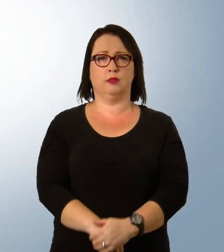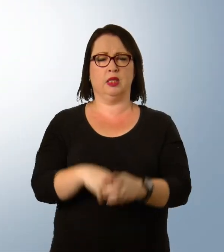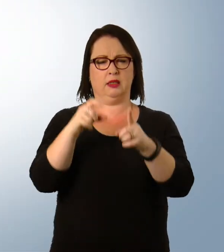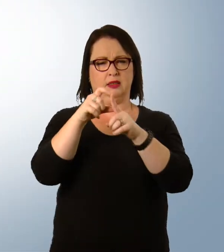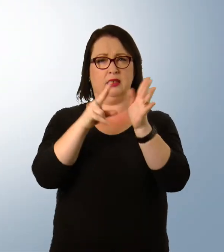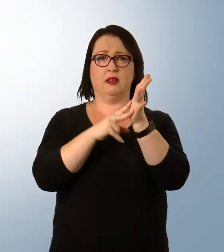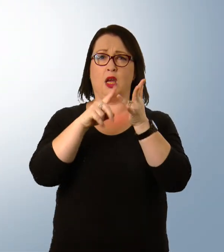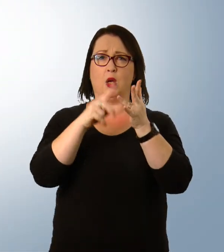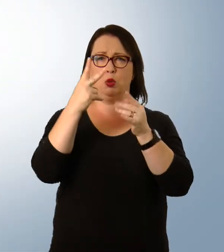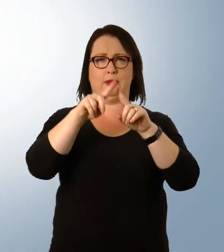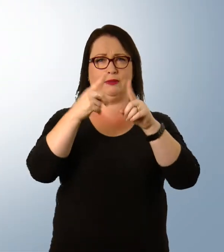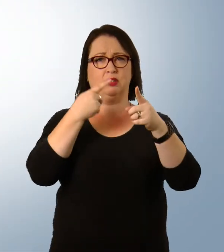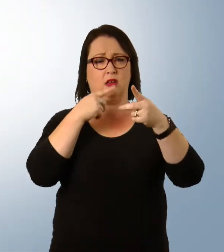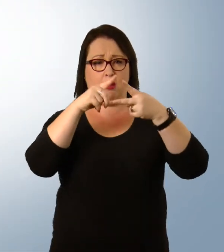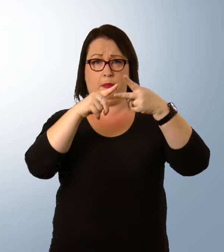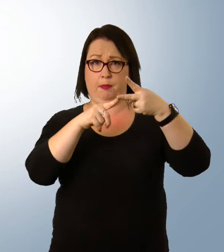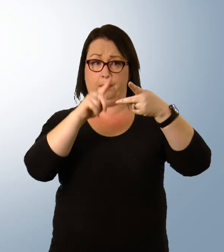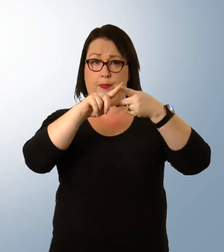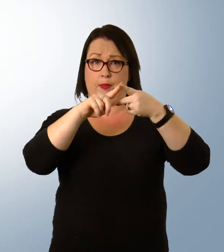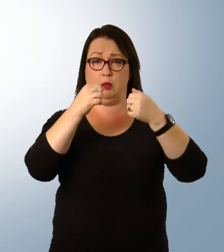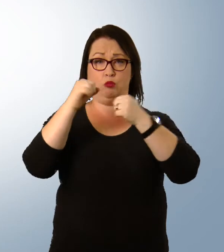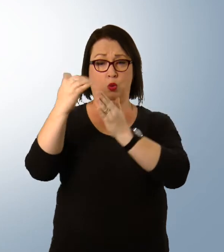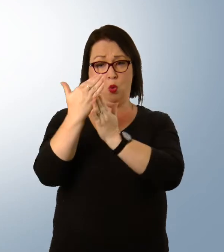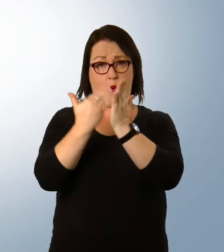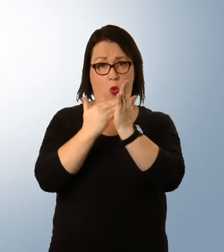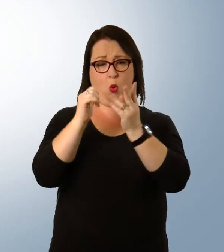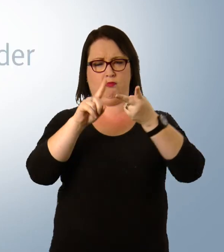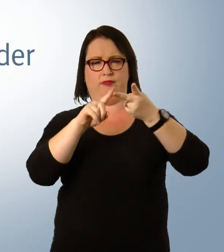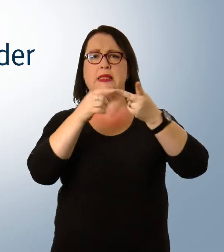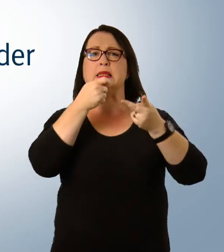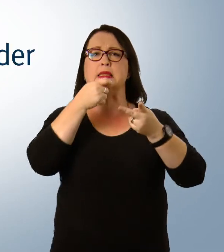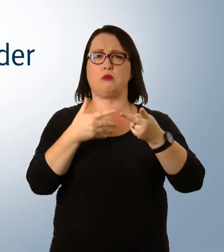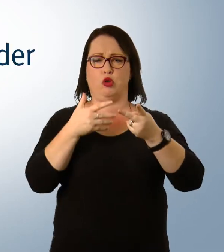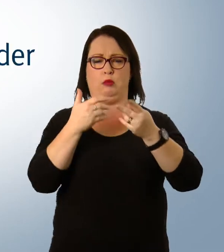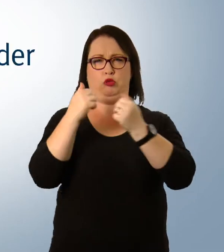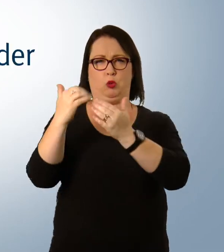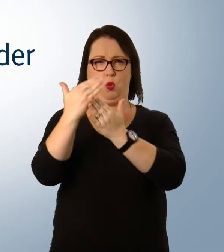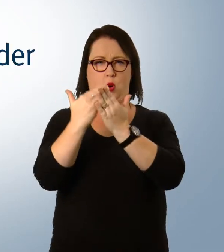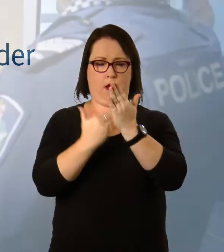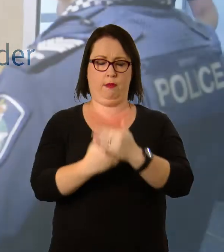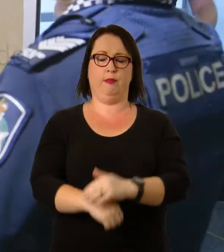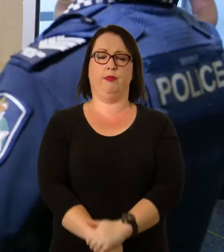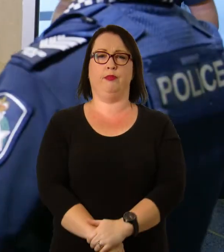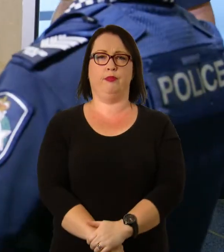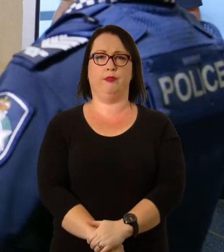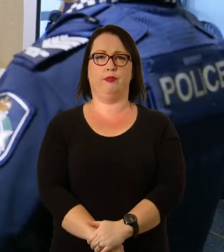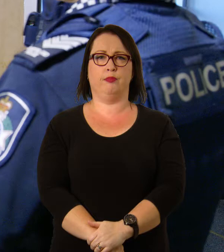There are two types of Domestic Violence Orders: • A Protection Order, • and a Temporary Protection Order.